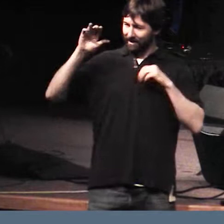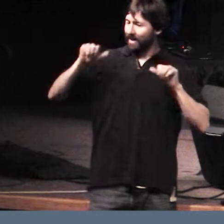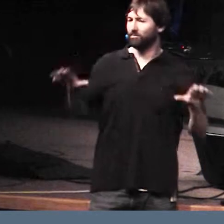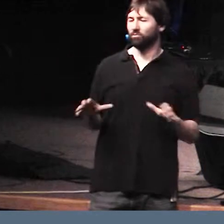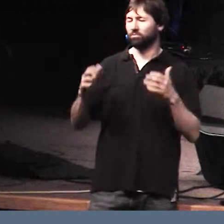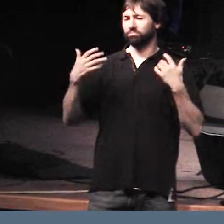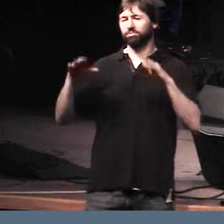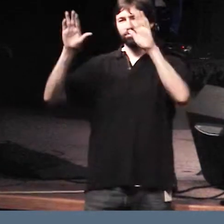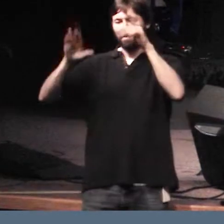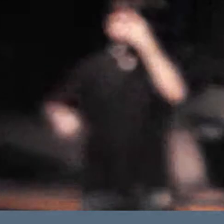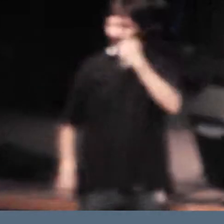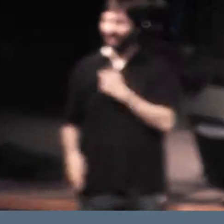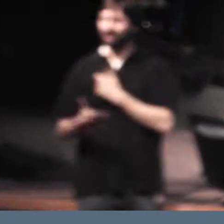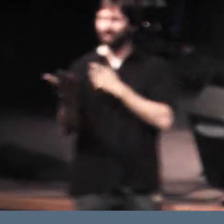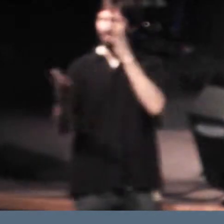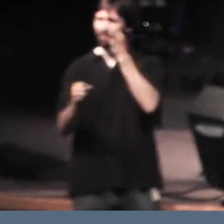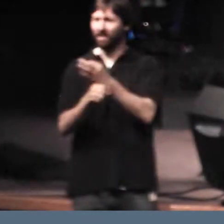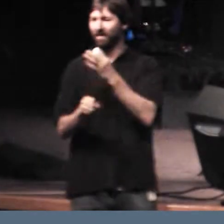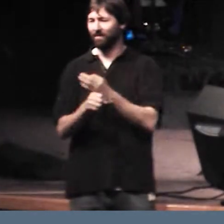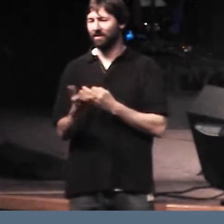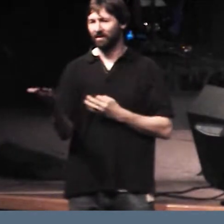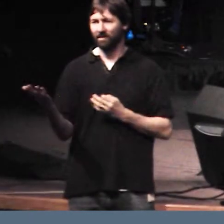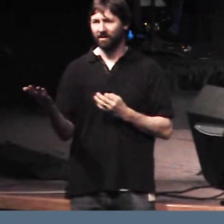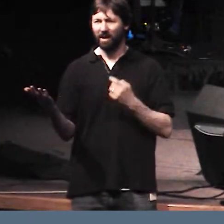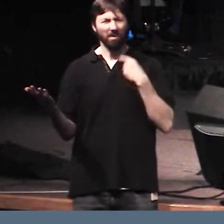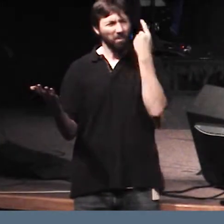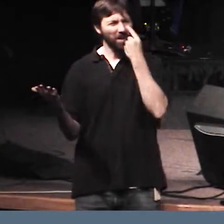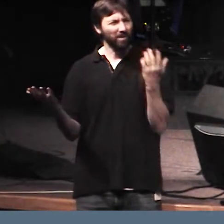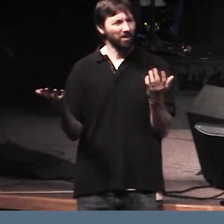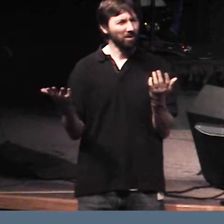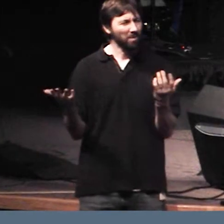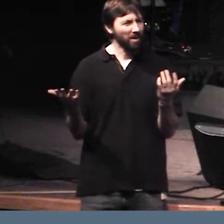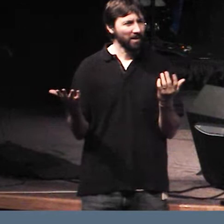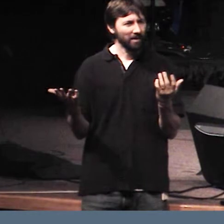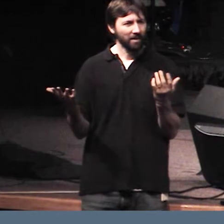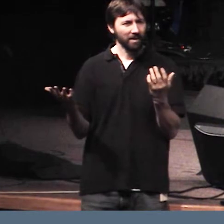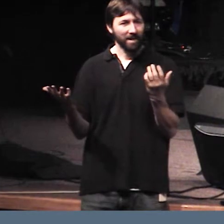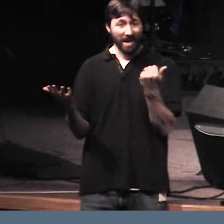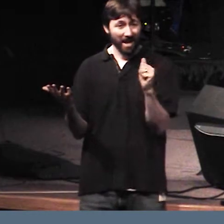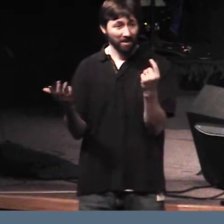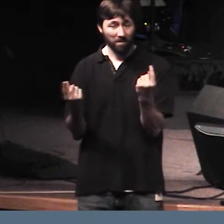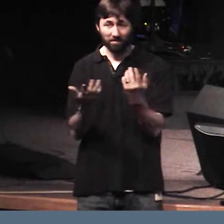because of their faithfulness and I'm just wondering is there anyone